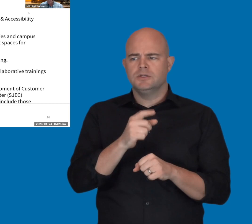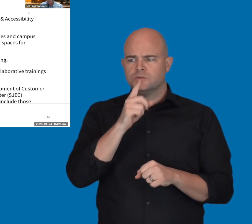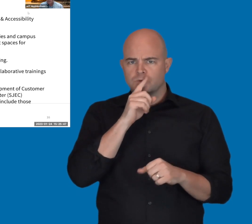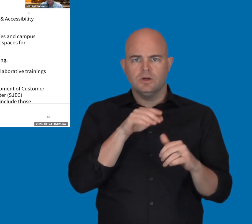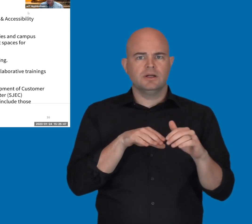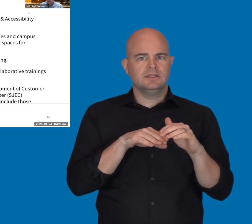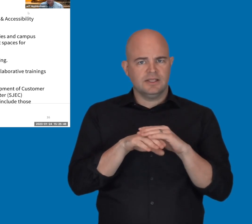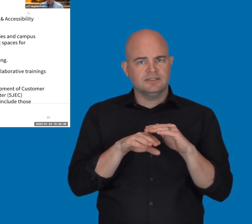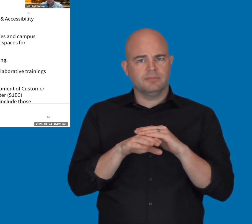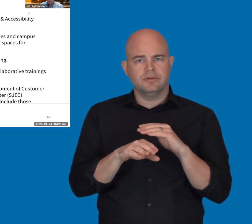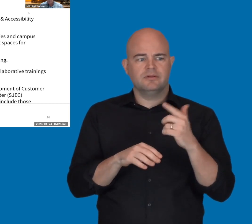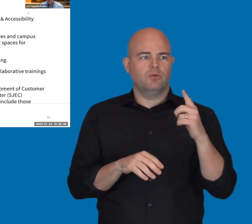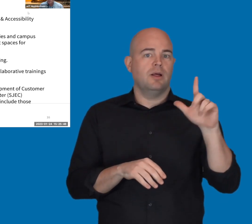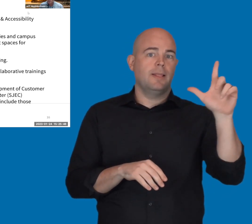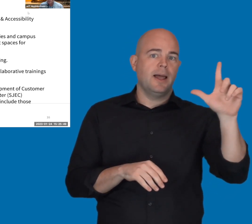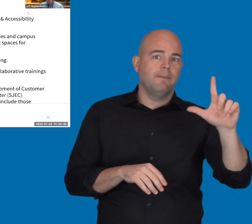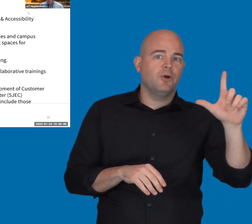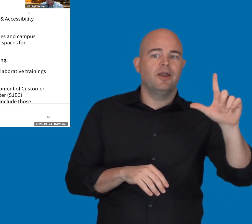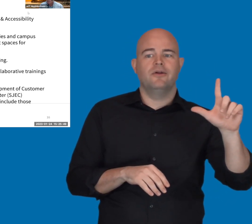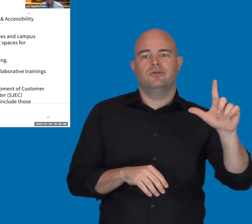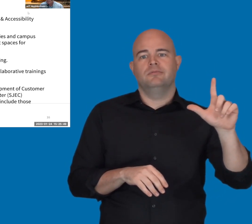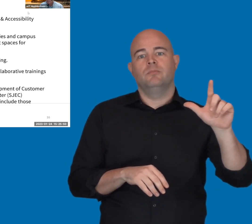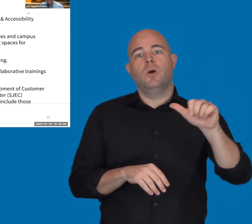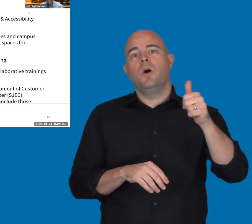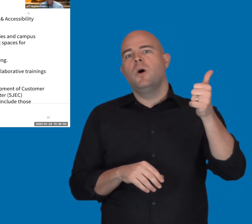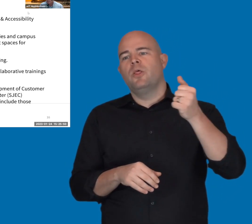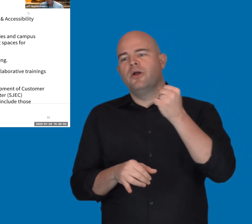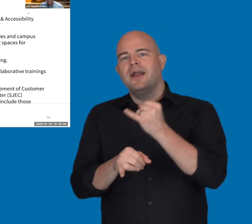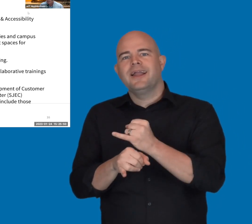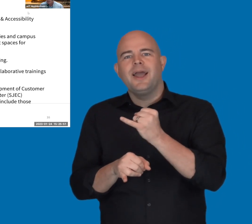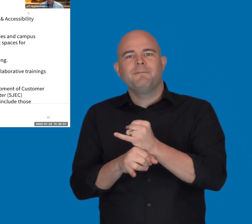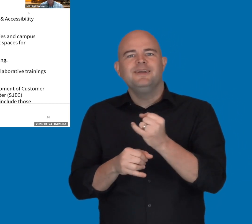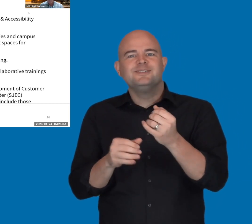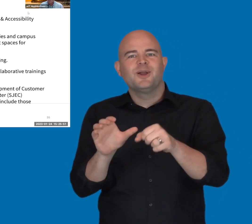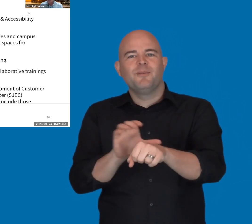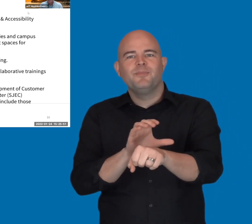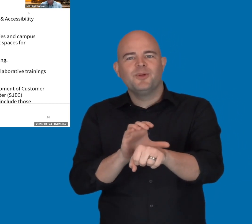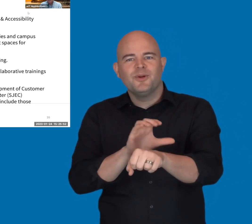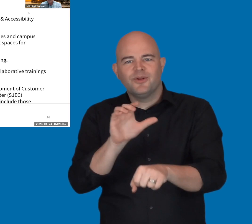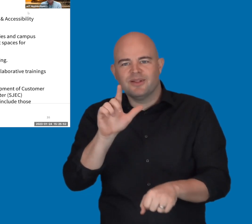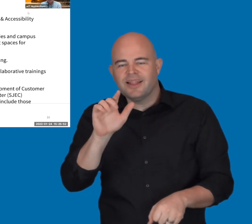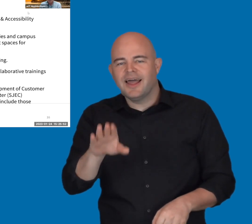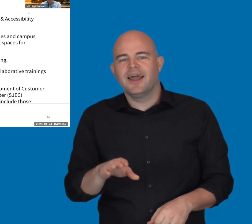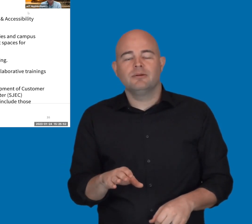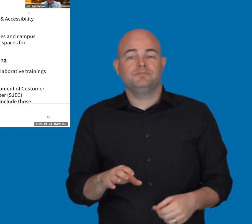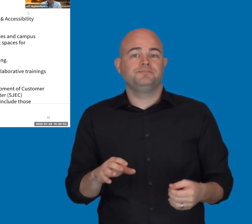as student serving a broad range of students. And we're still figuring out the accessibility piece.